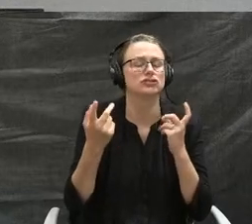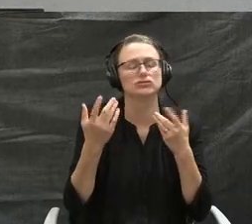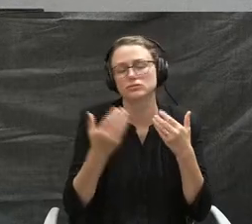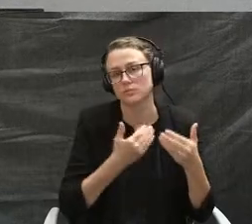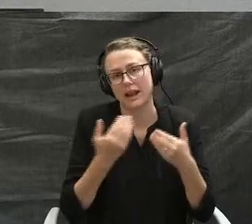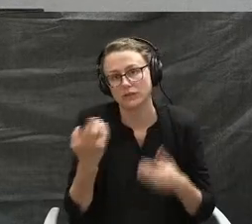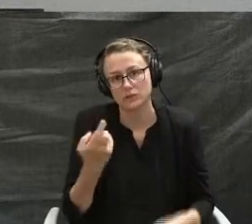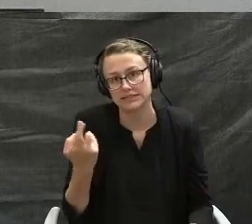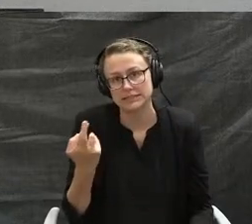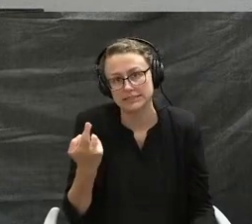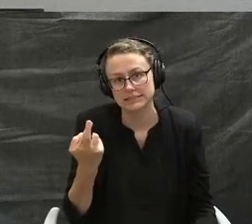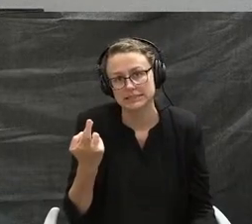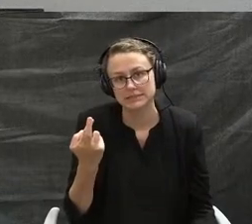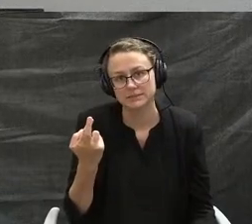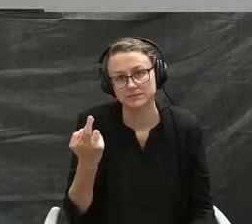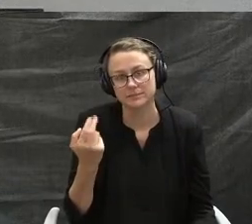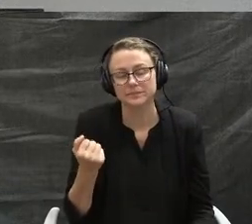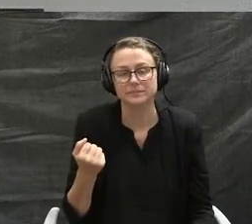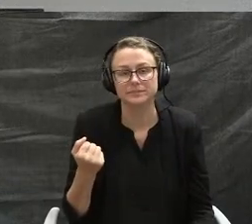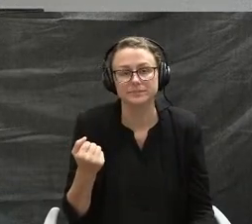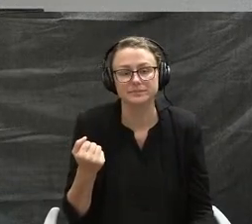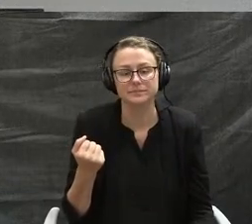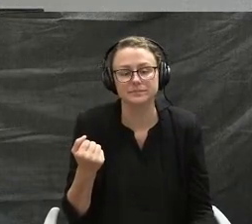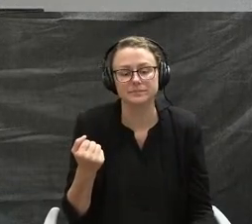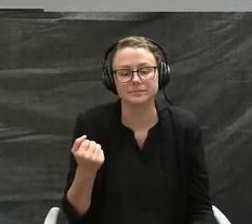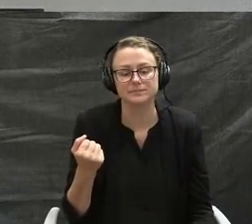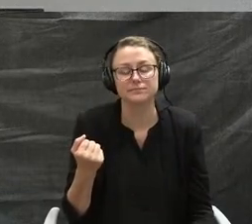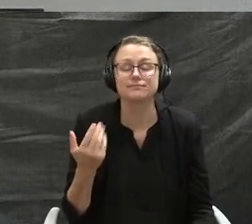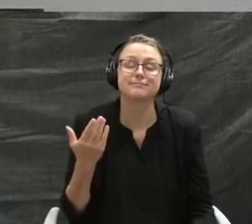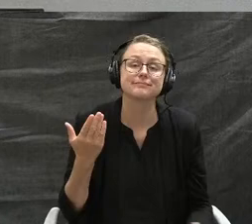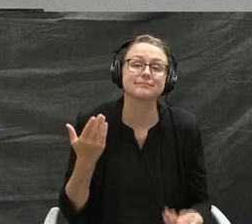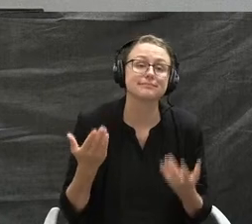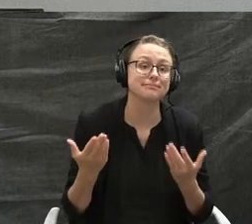another their schedule and they may get all new teachers. So